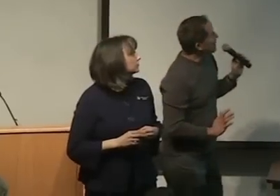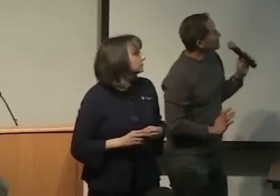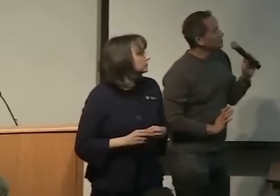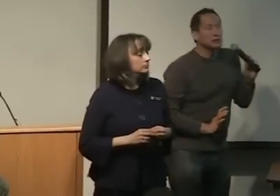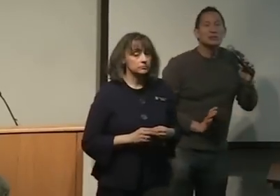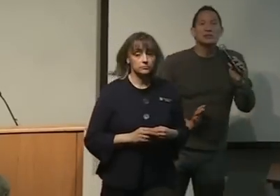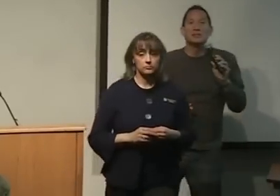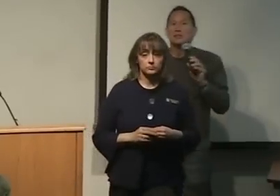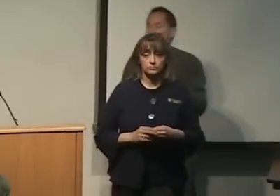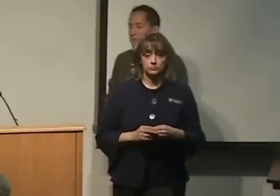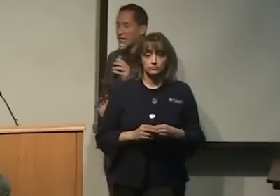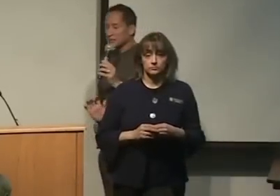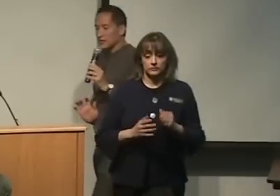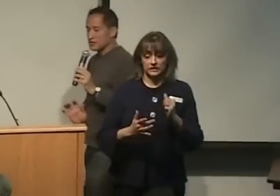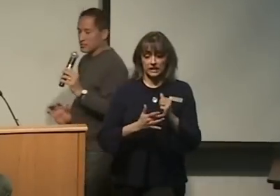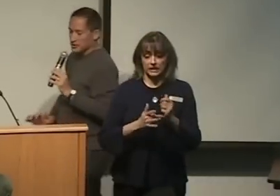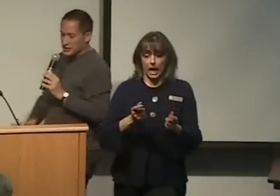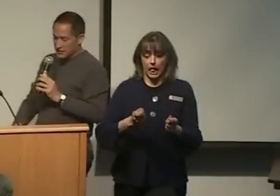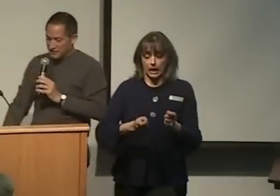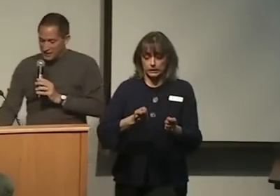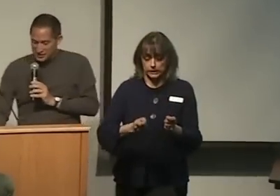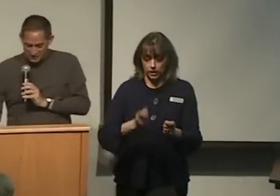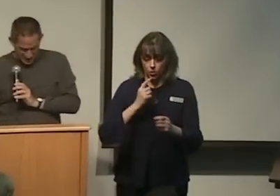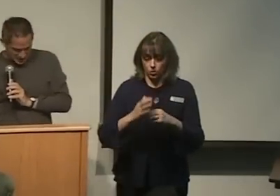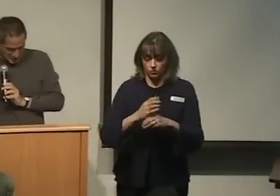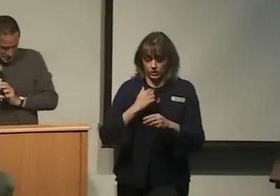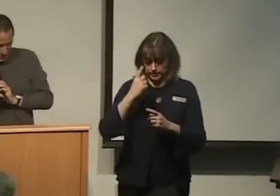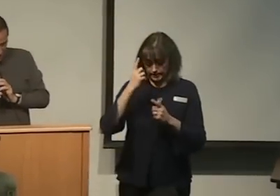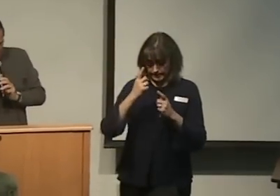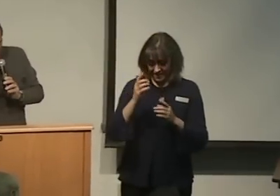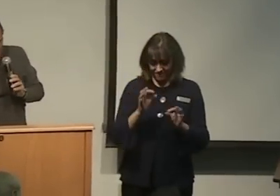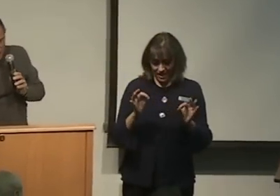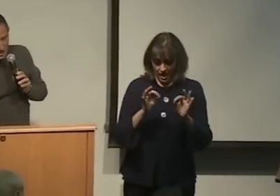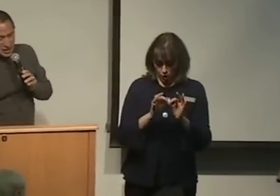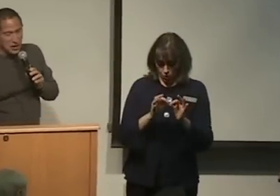maximize the productive of face-to-face. What is our product?